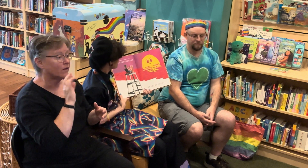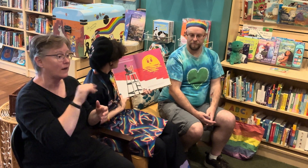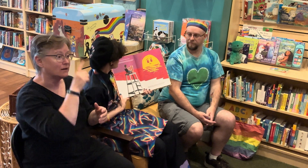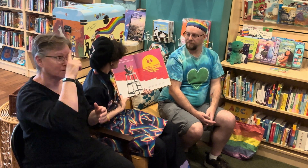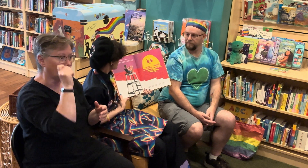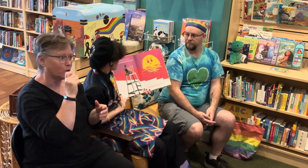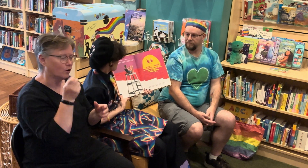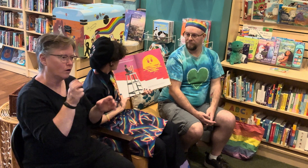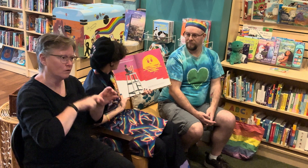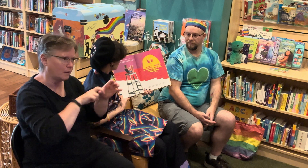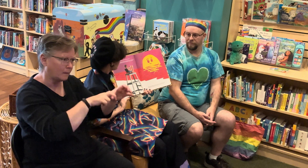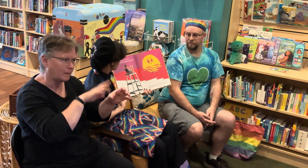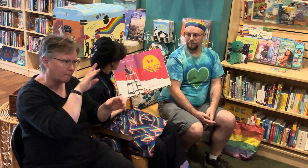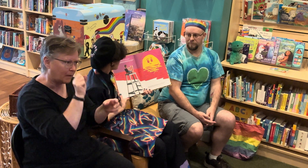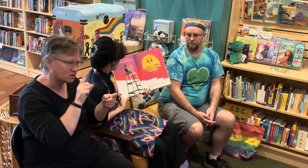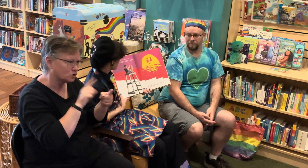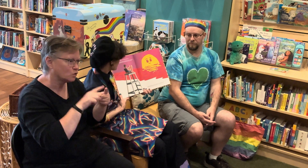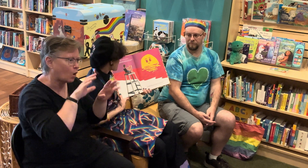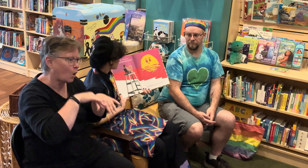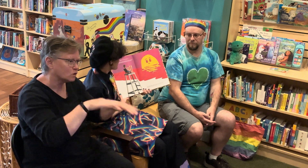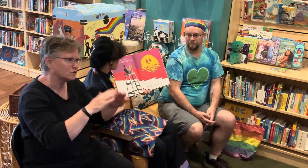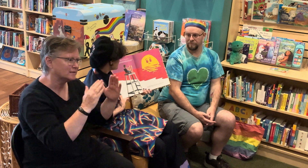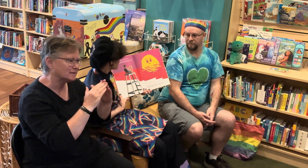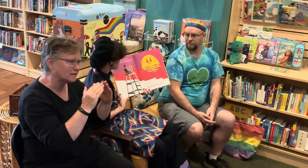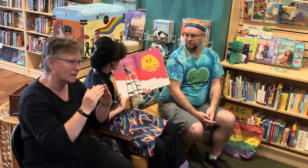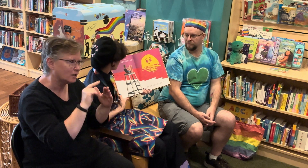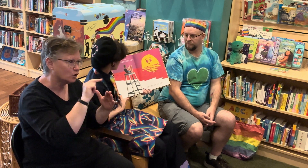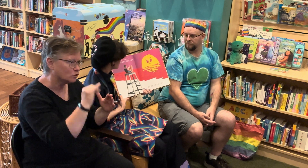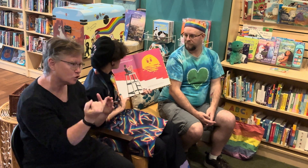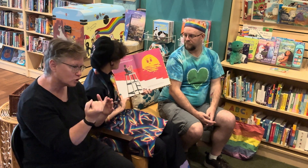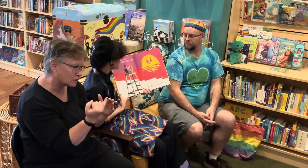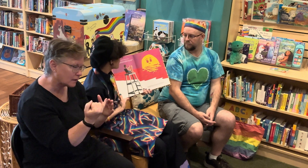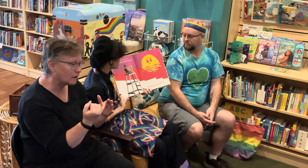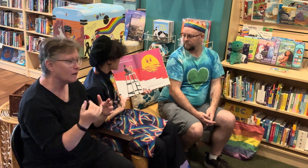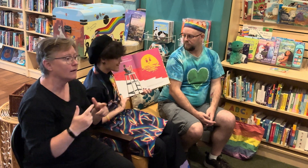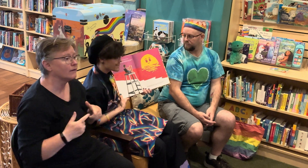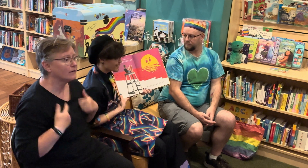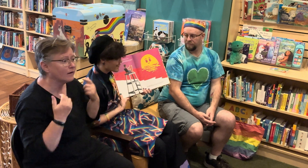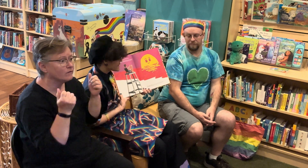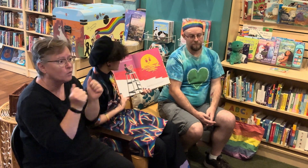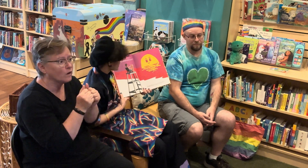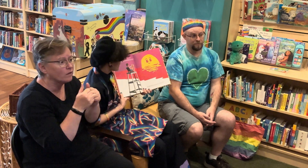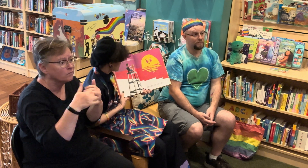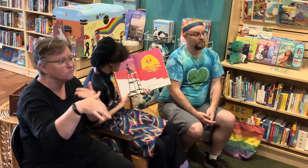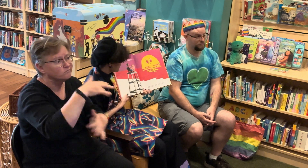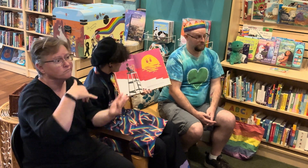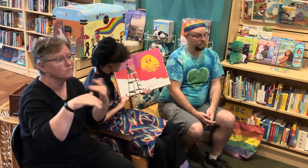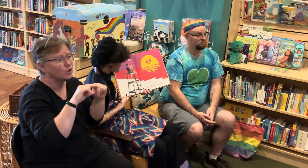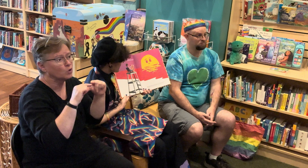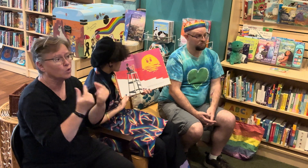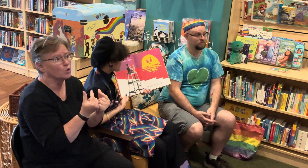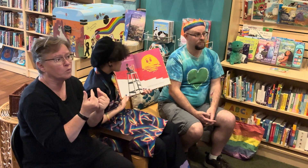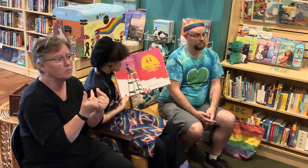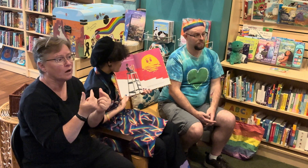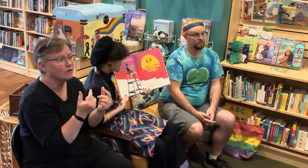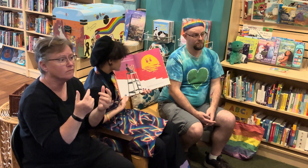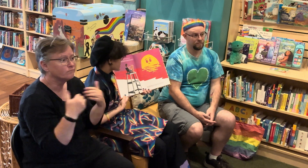New Jersey, where he lived a block from the beach with kids from Pittsburgh and New York City. Keith washed